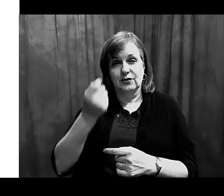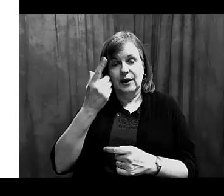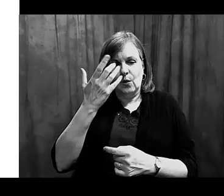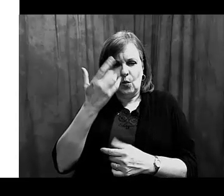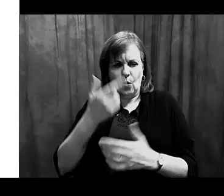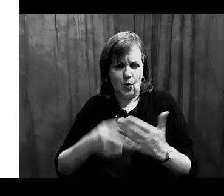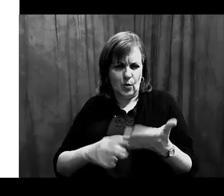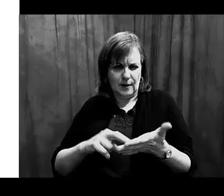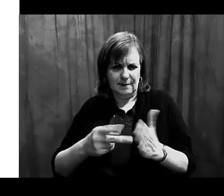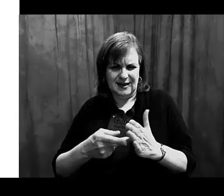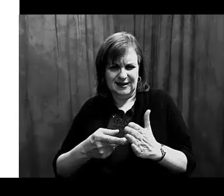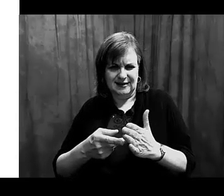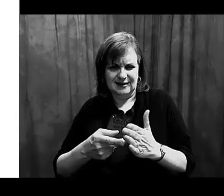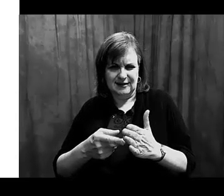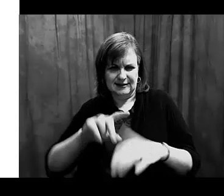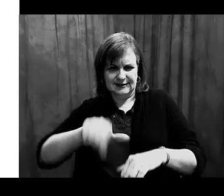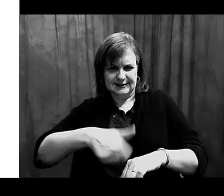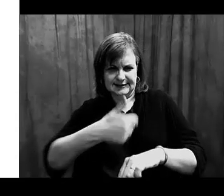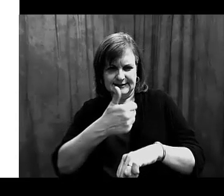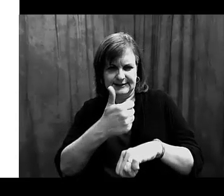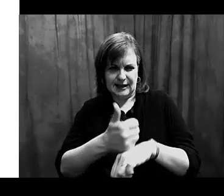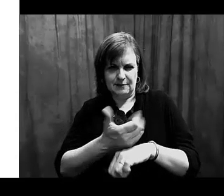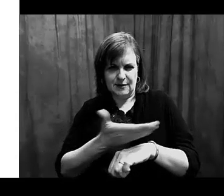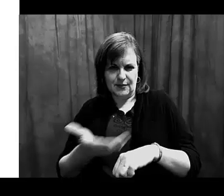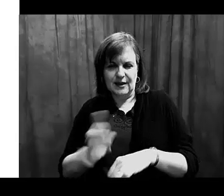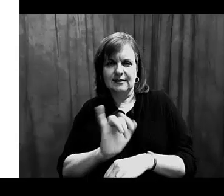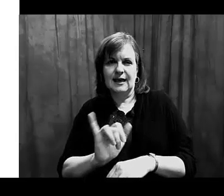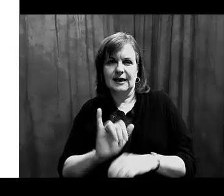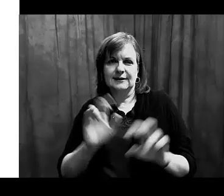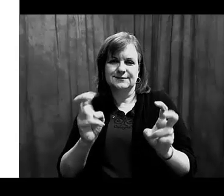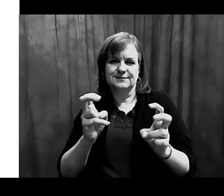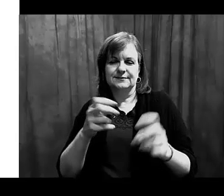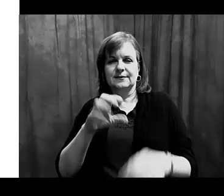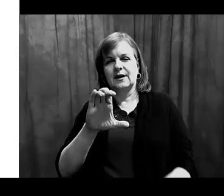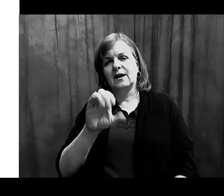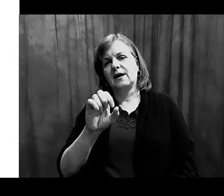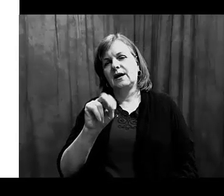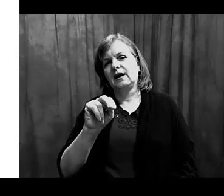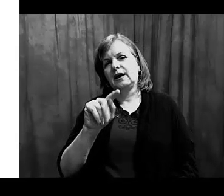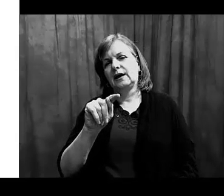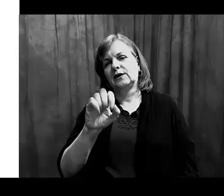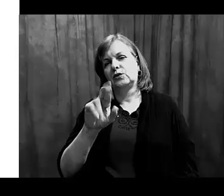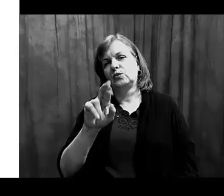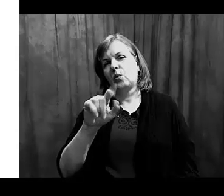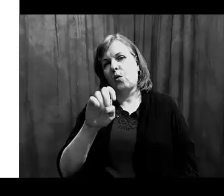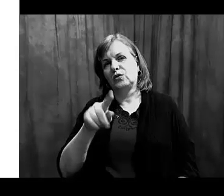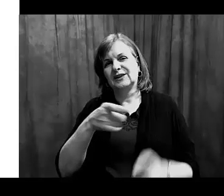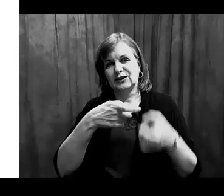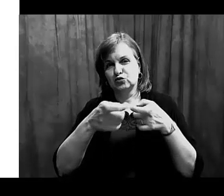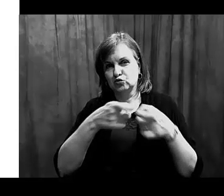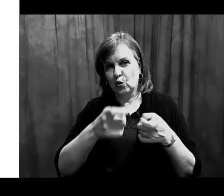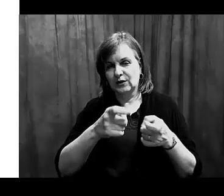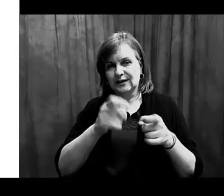and try to get a good hold on what it means to put together something like a controlled experiment